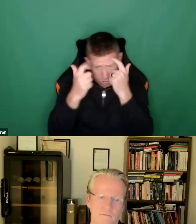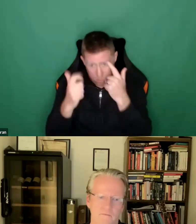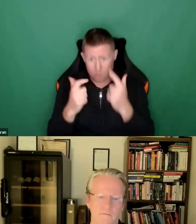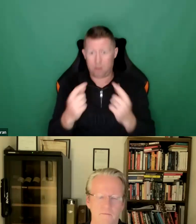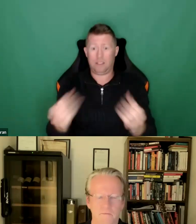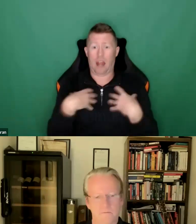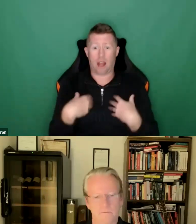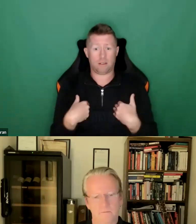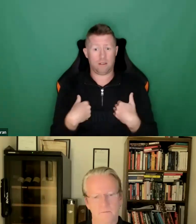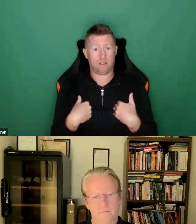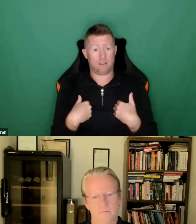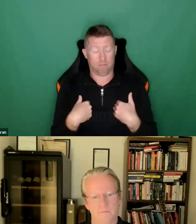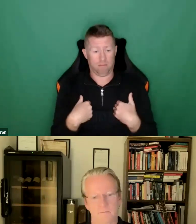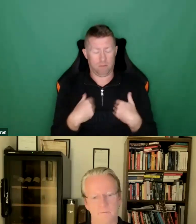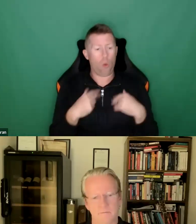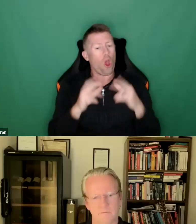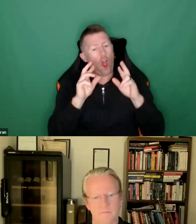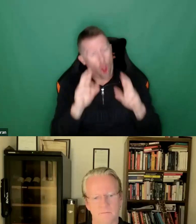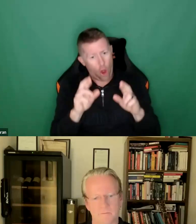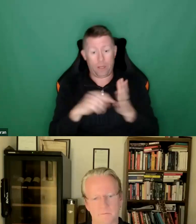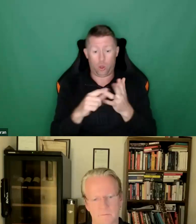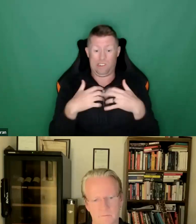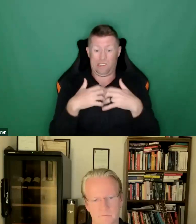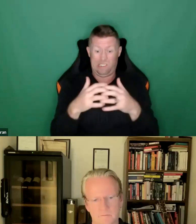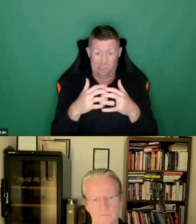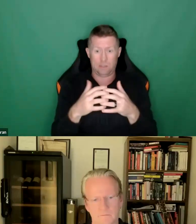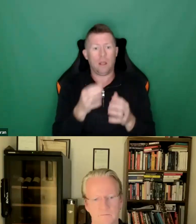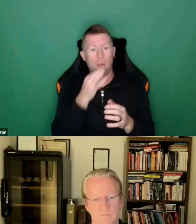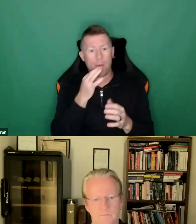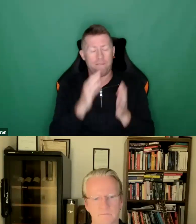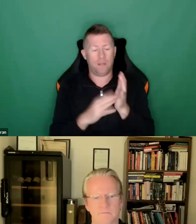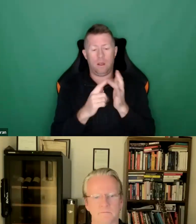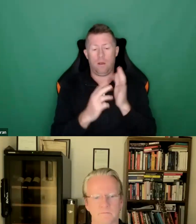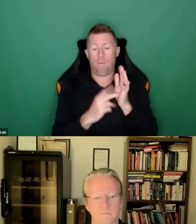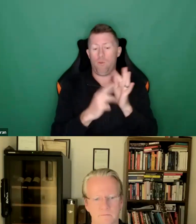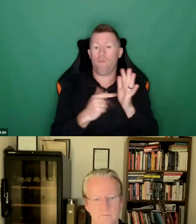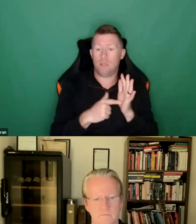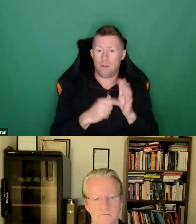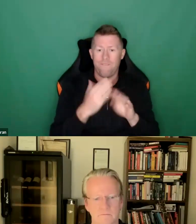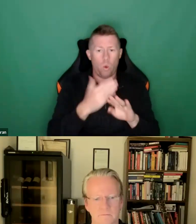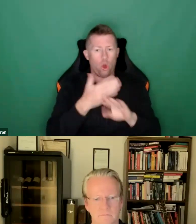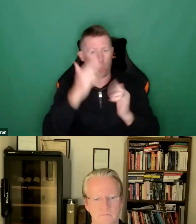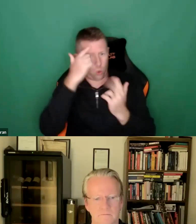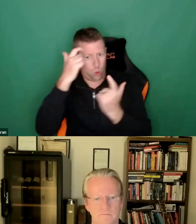is everybody who is on here and everybody registered will share the paper, share it with your friends, colleagues, schools,